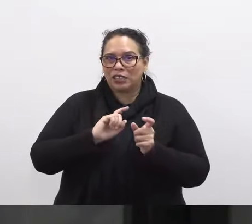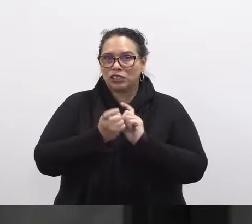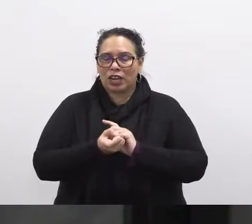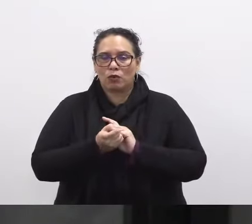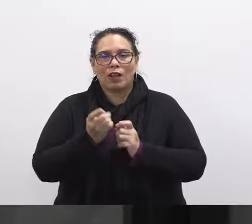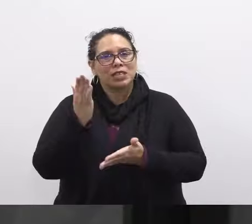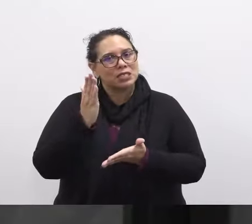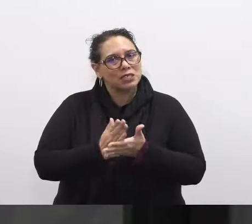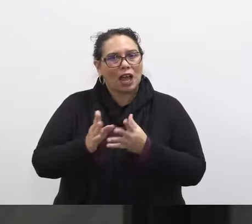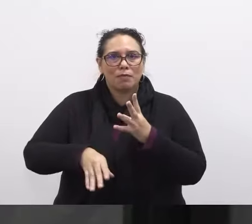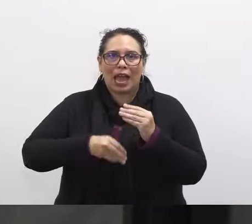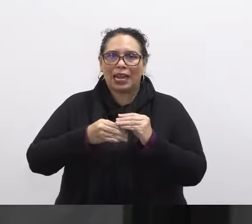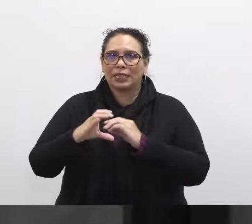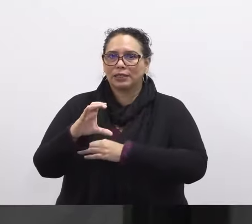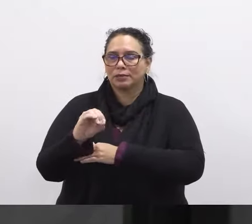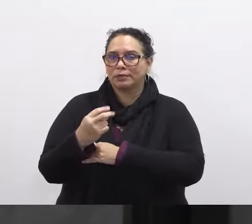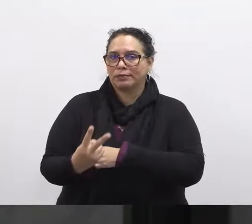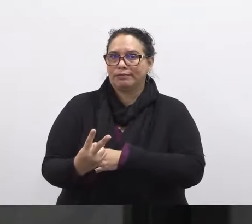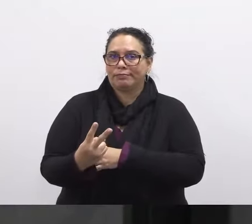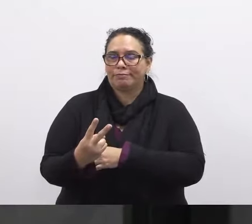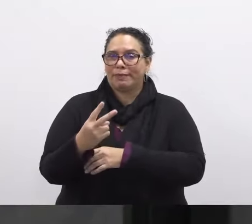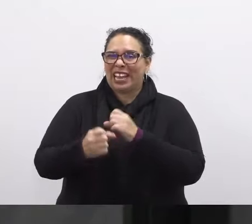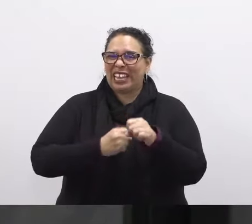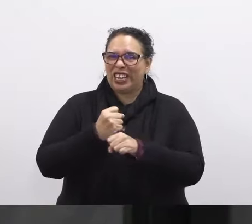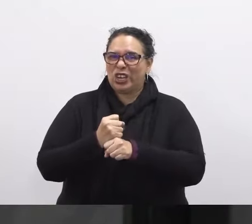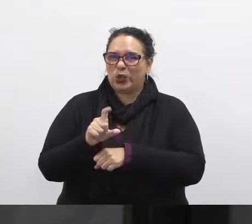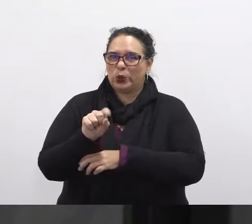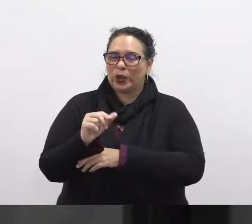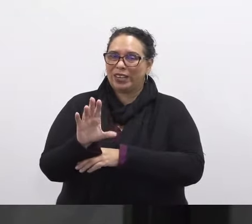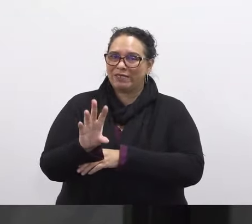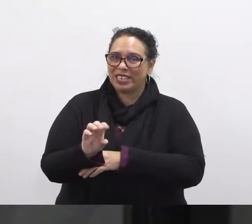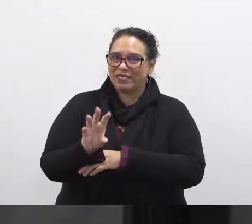to the atmosphere by 2050, in order to have any hope